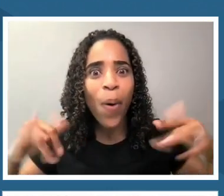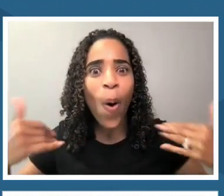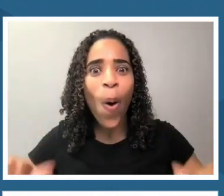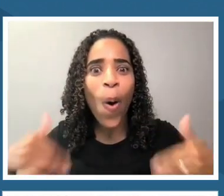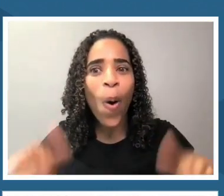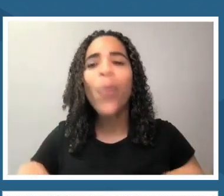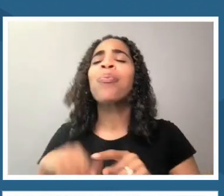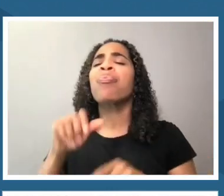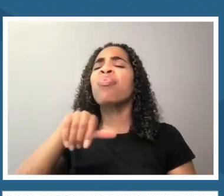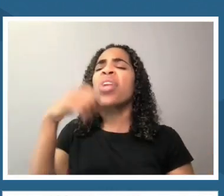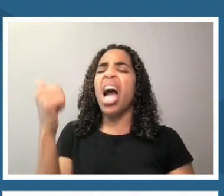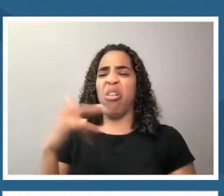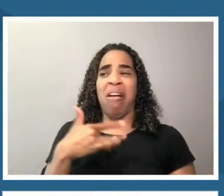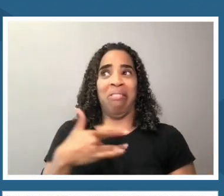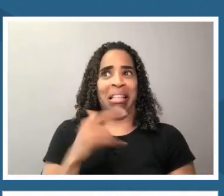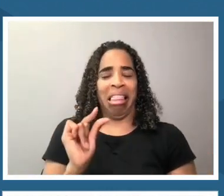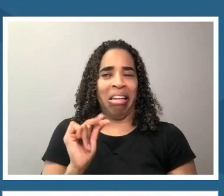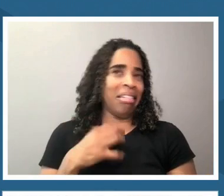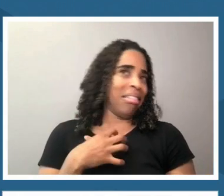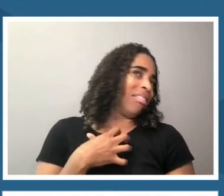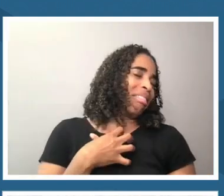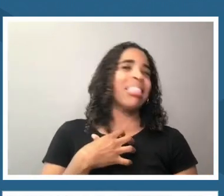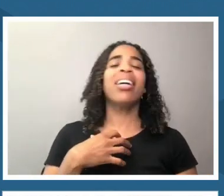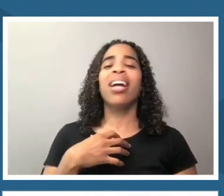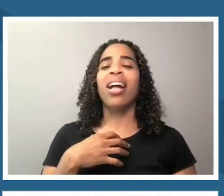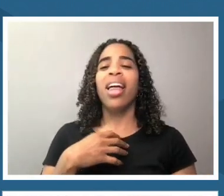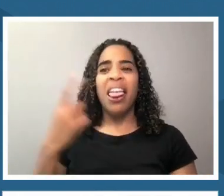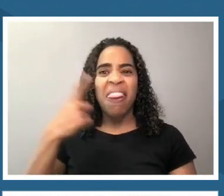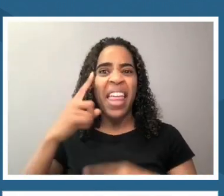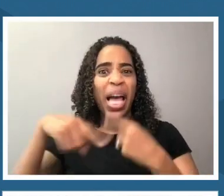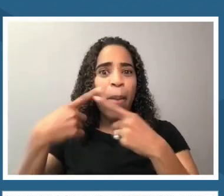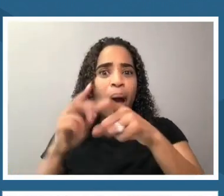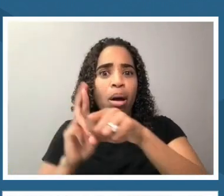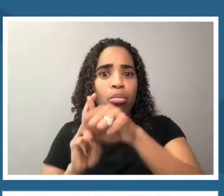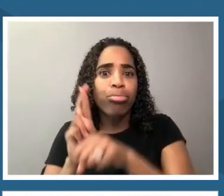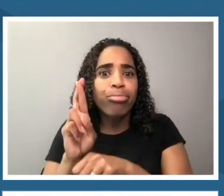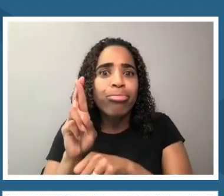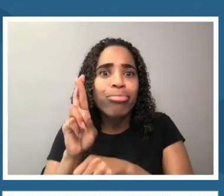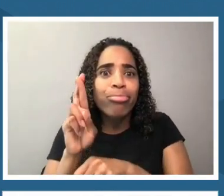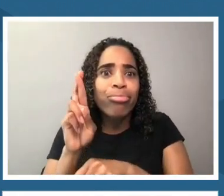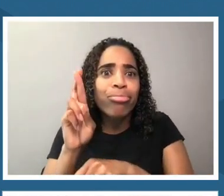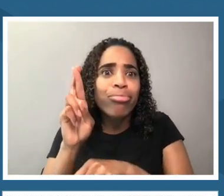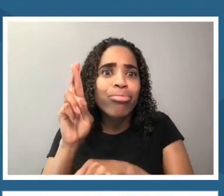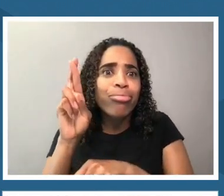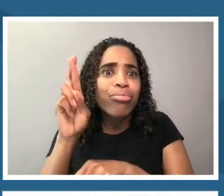and i think of